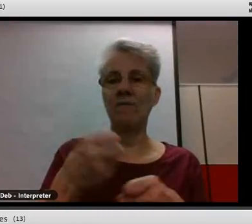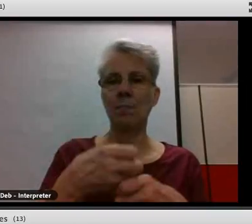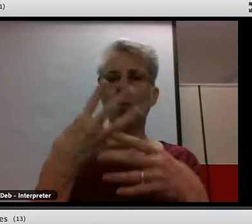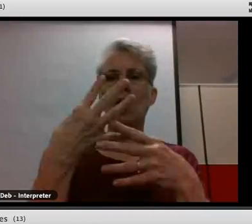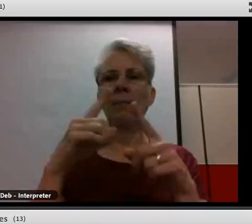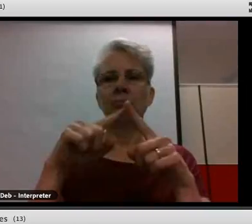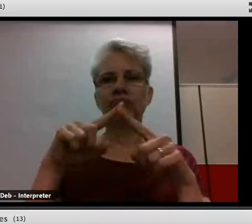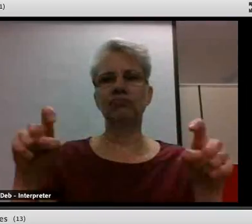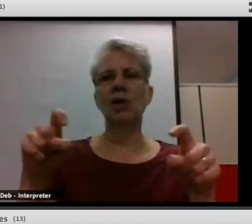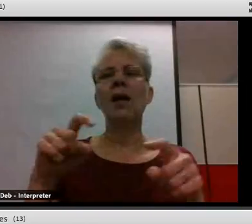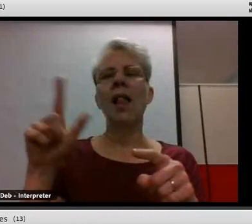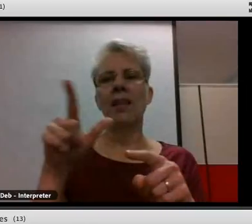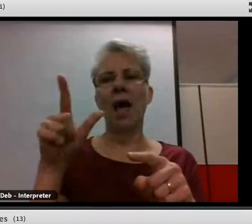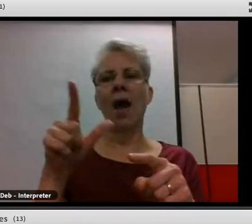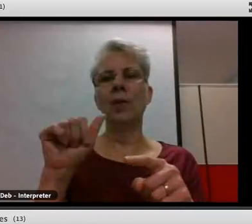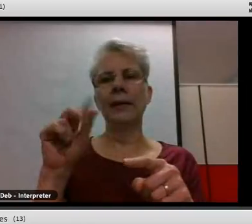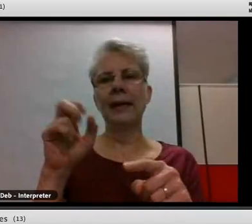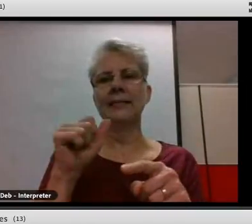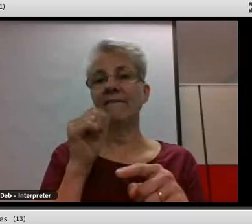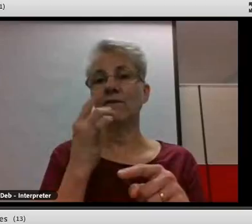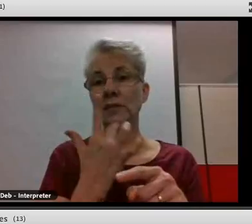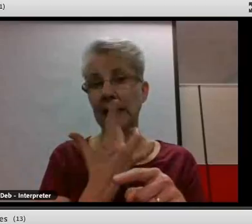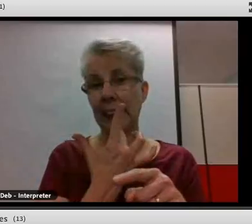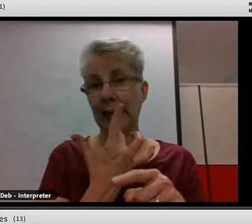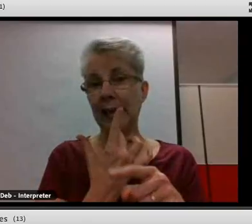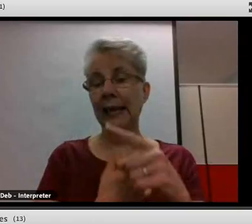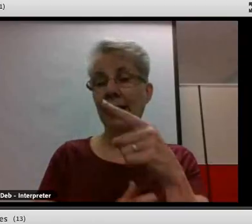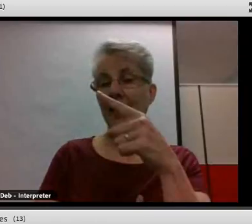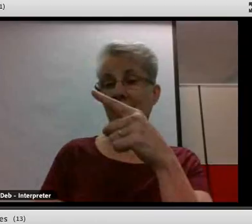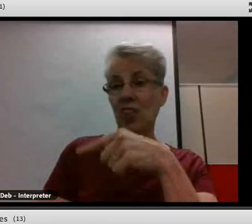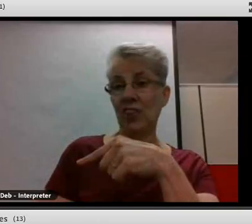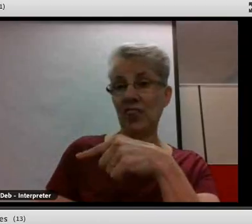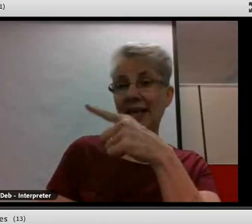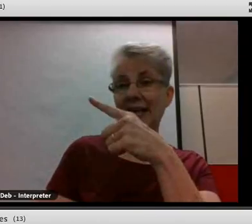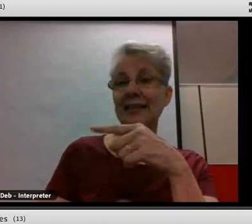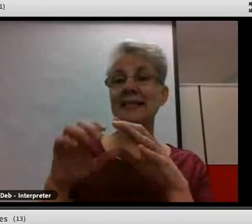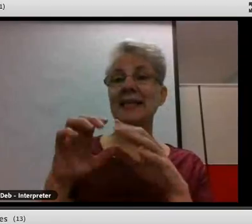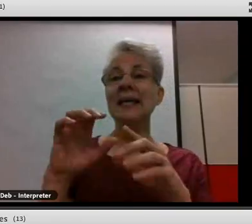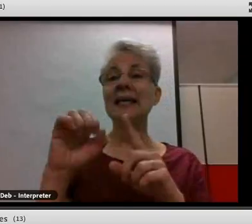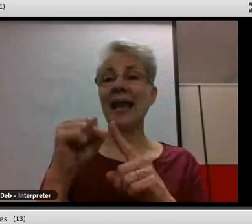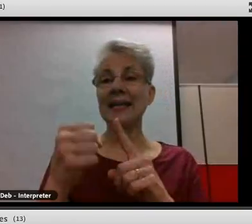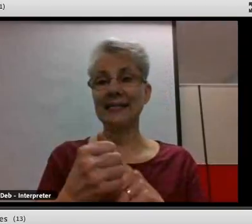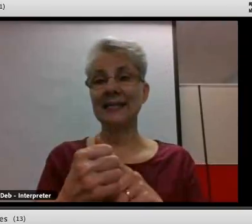because I get confused sometimes and I have to go look it up again because I think about universal,